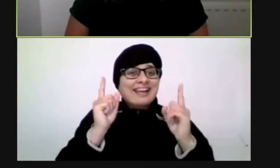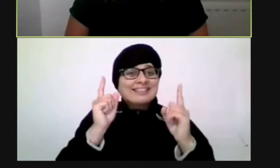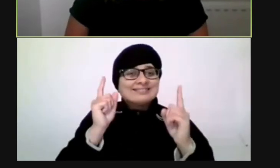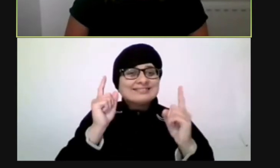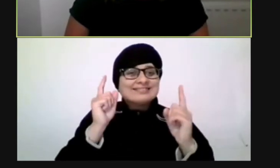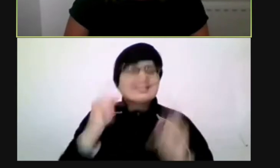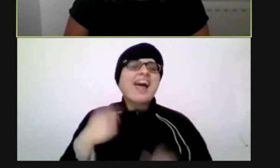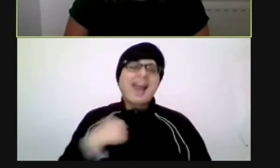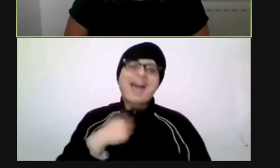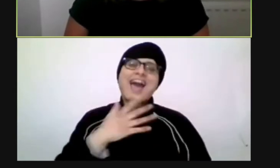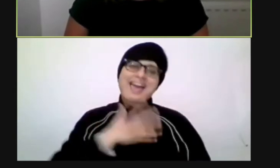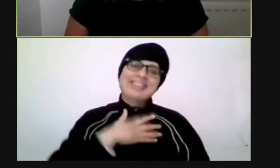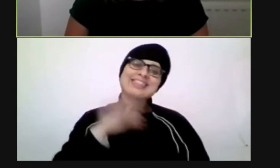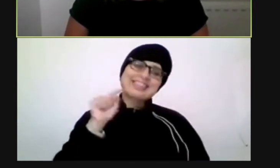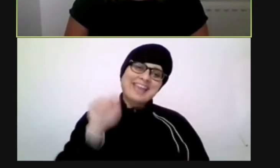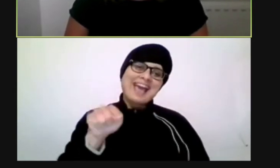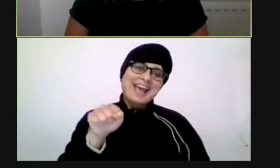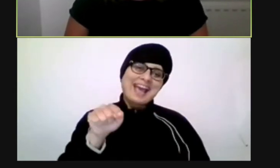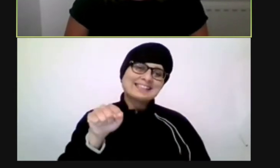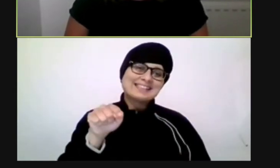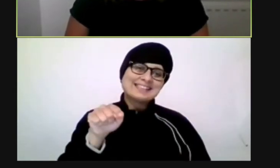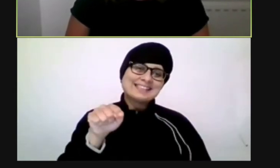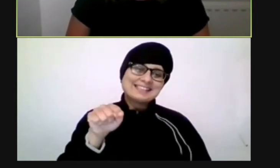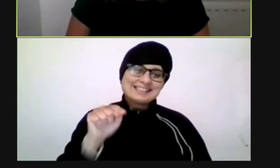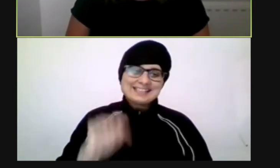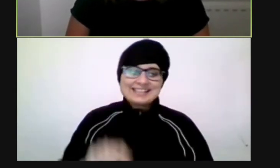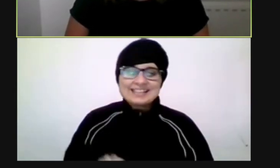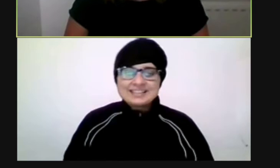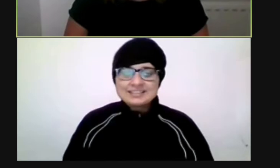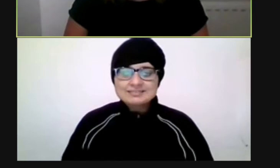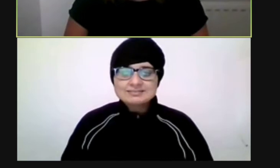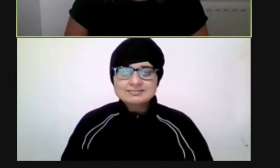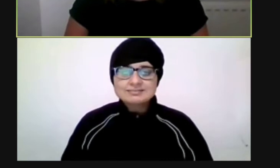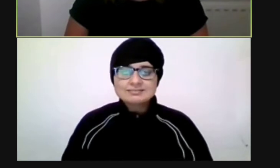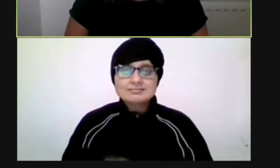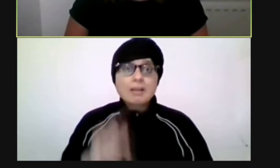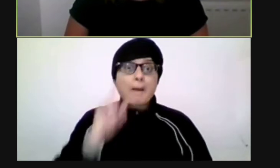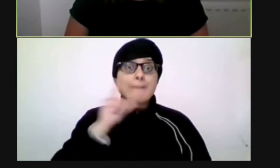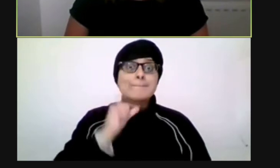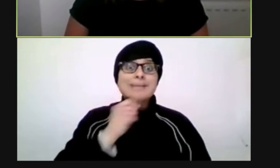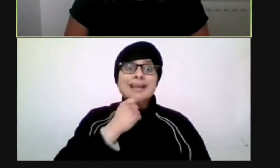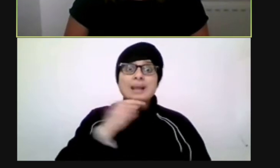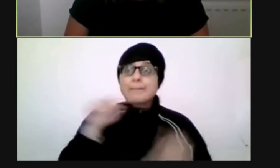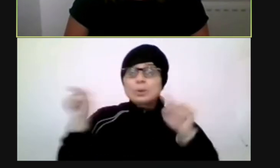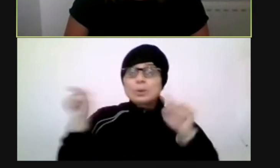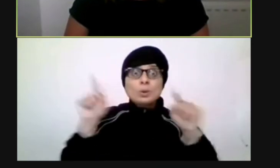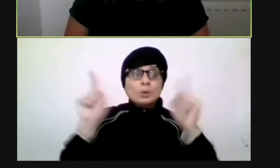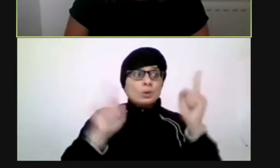People meet and help each other. I like that.